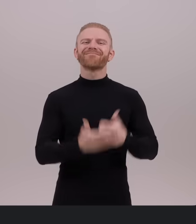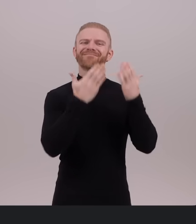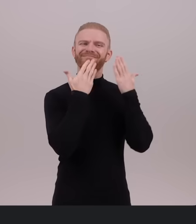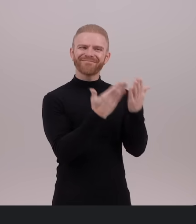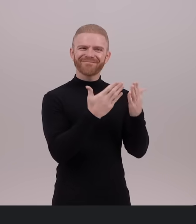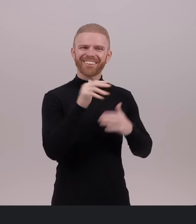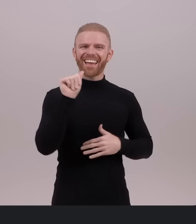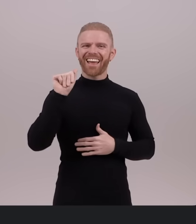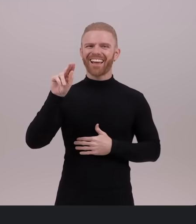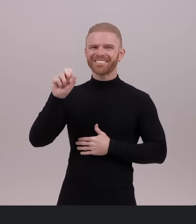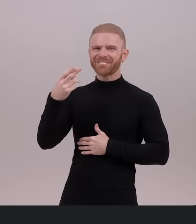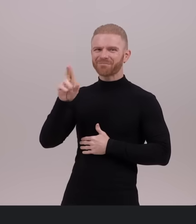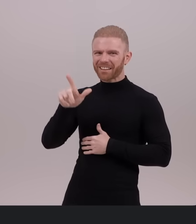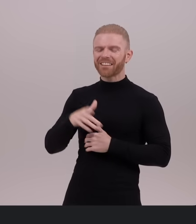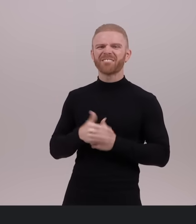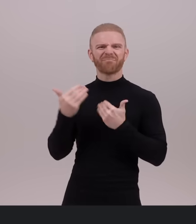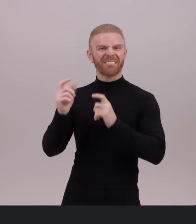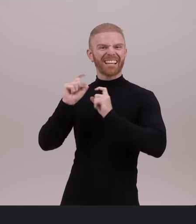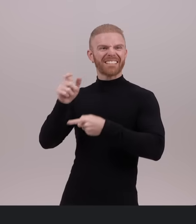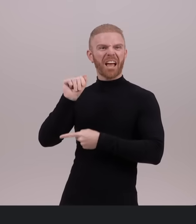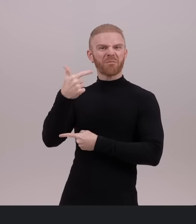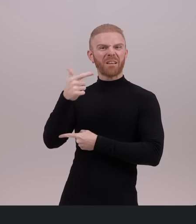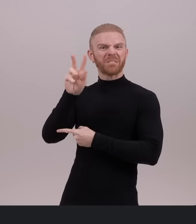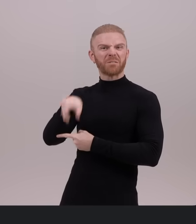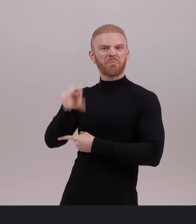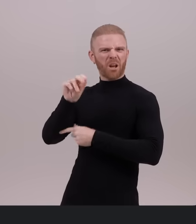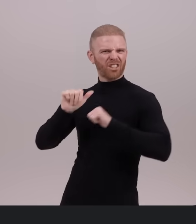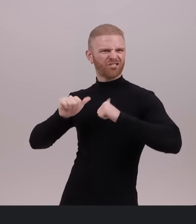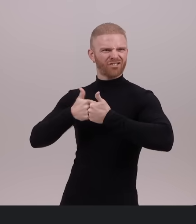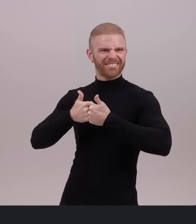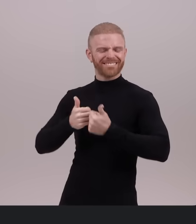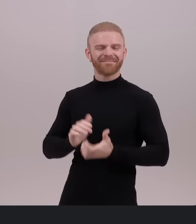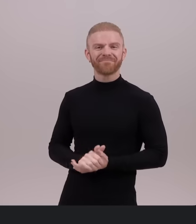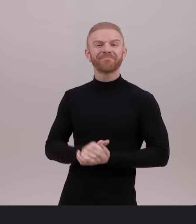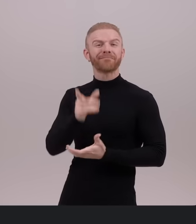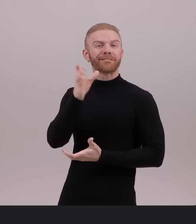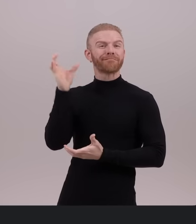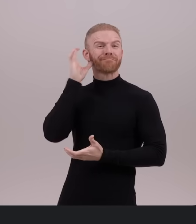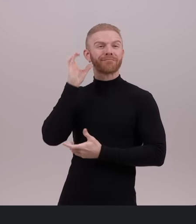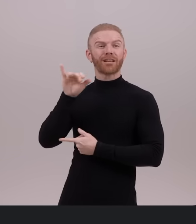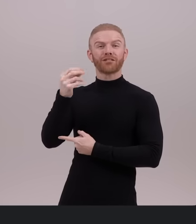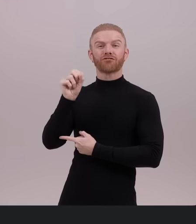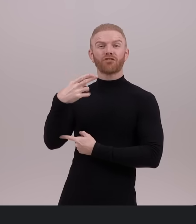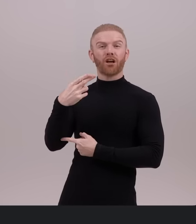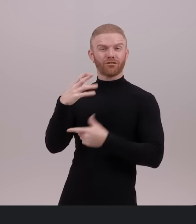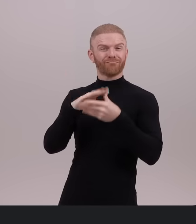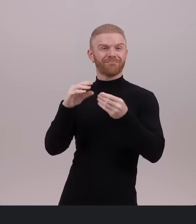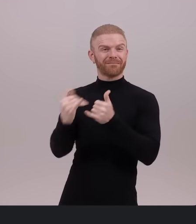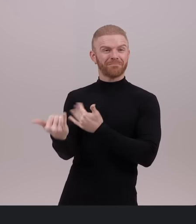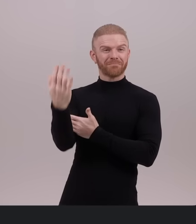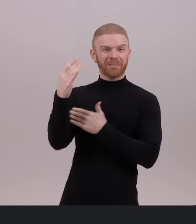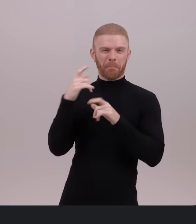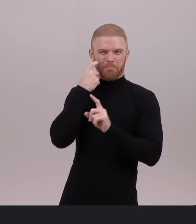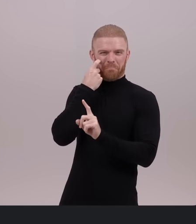Let's give Antigravity 2.0 a challenge. As you heard from Josh at the beginning, the momentum we're seeing behind Gemma 4